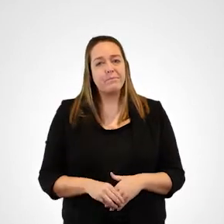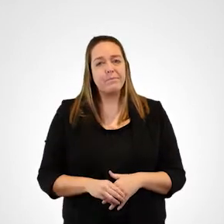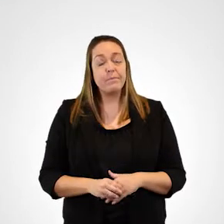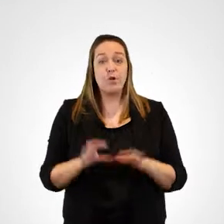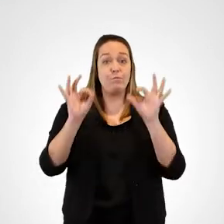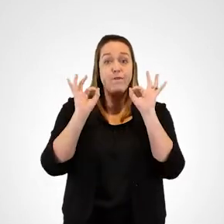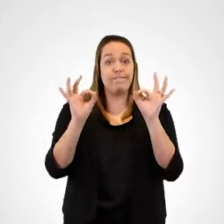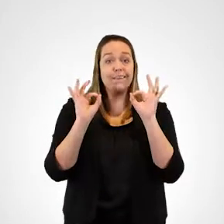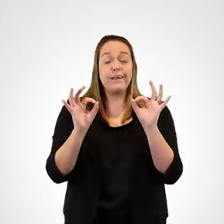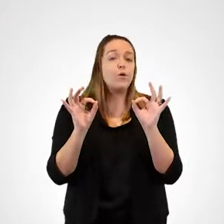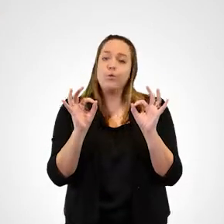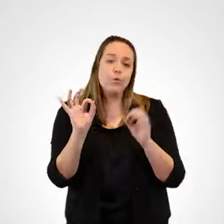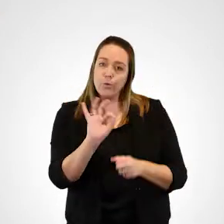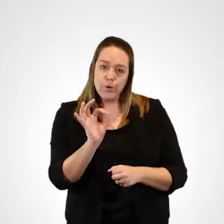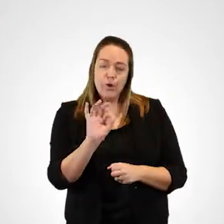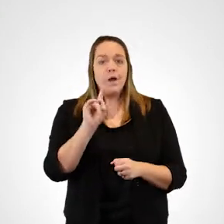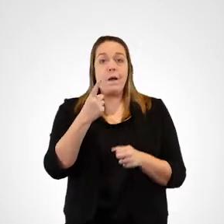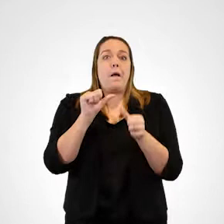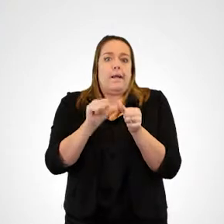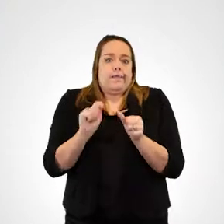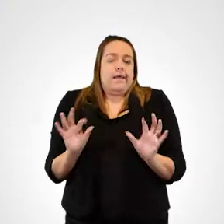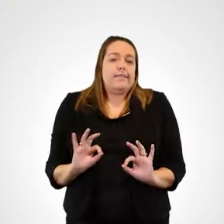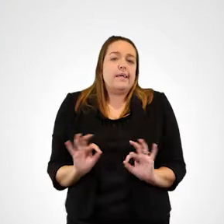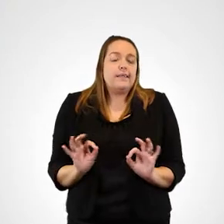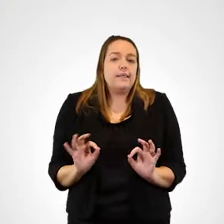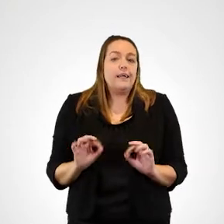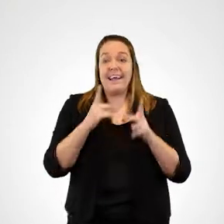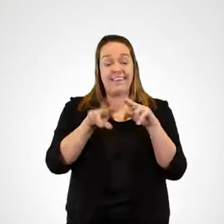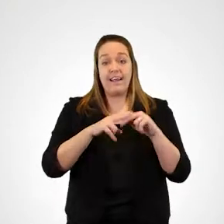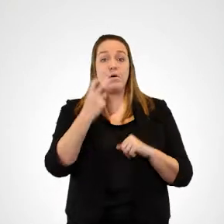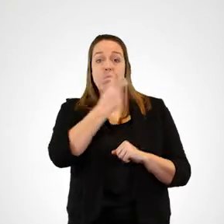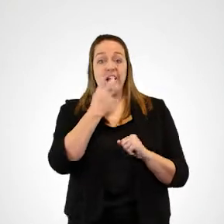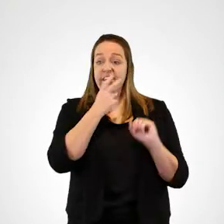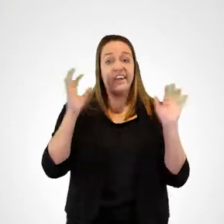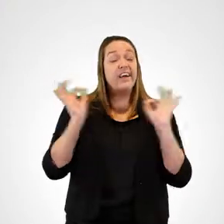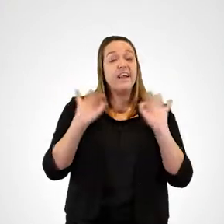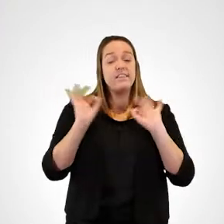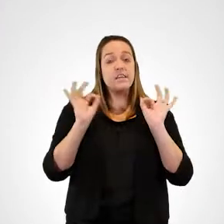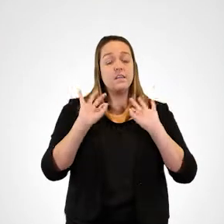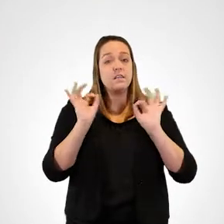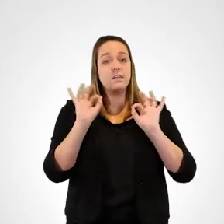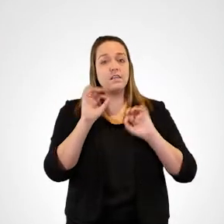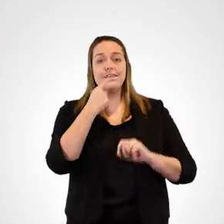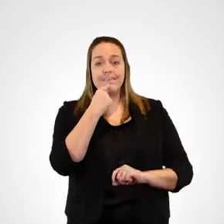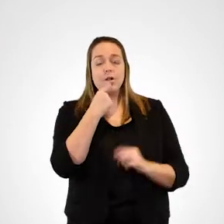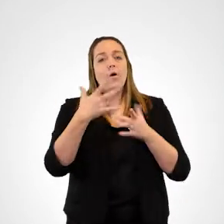No, but it's a heck of a lot better than nothing. By not putting anything on your mouth, it's on your mouth where you find the English.